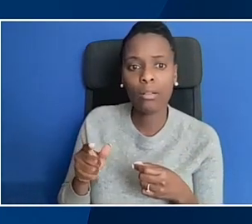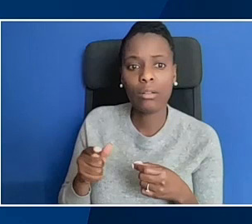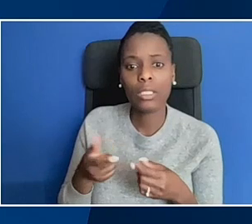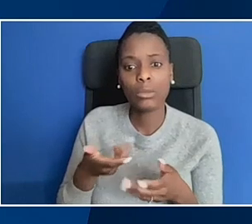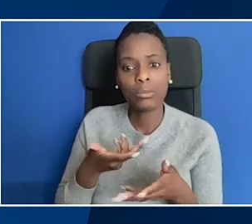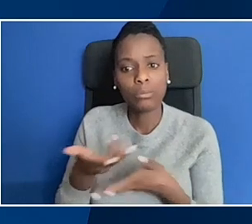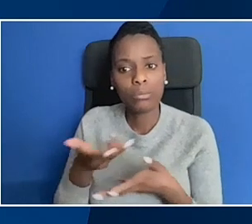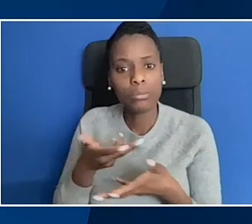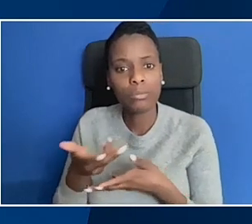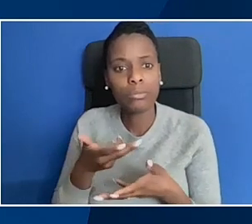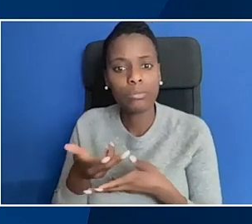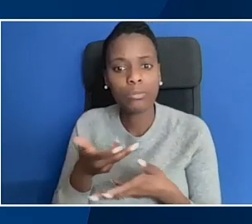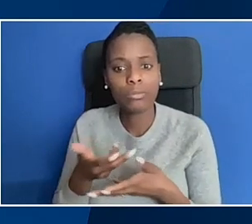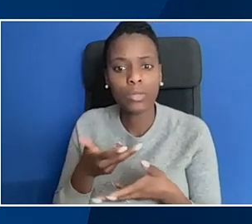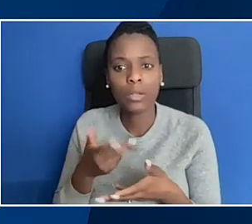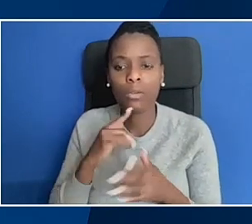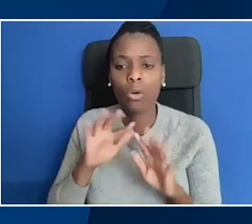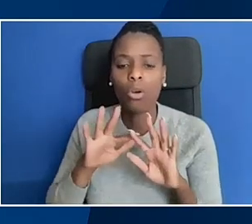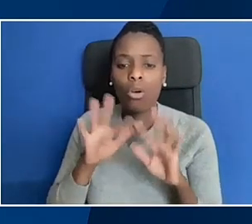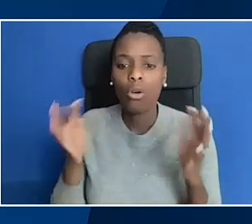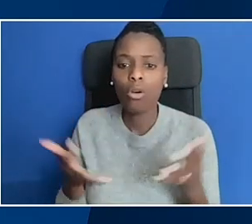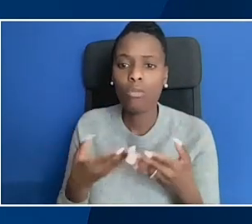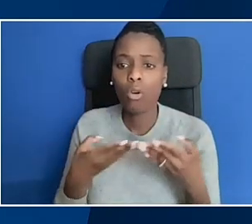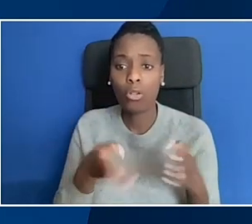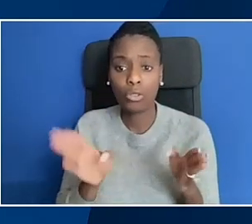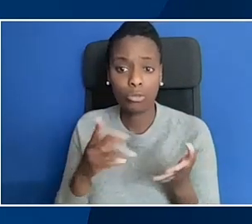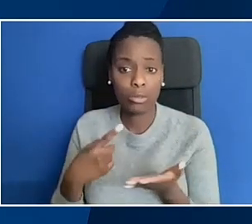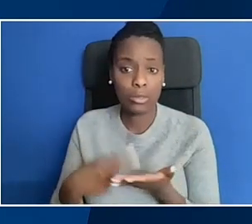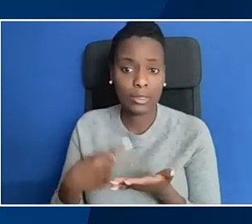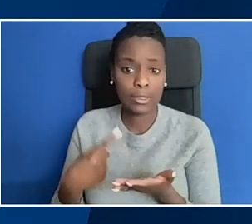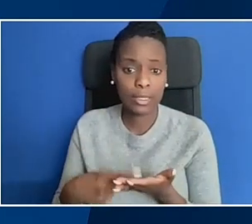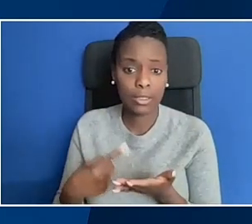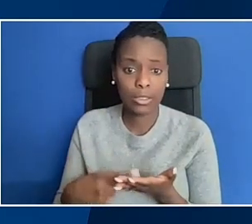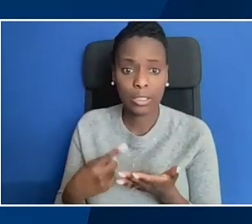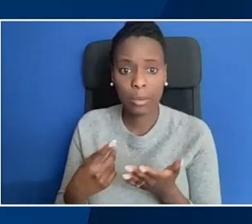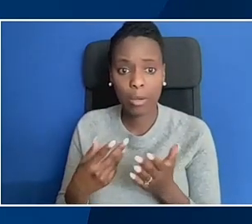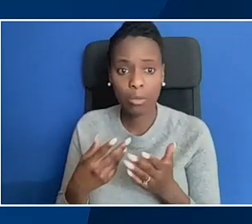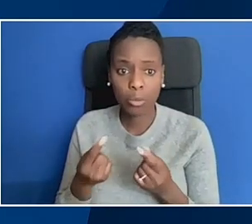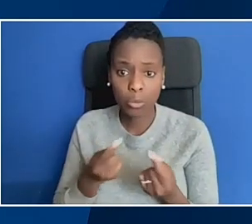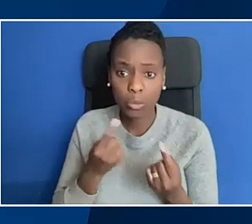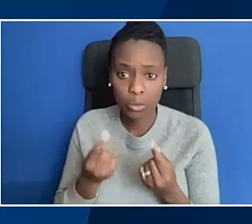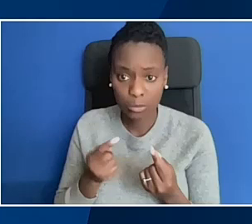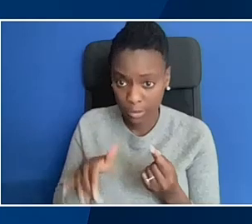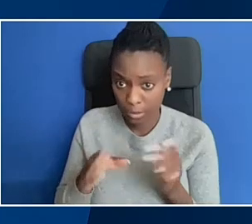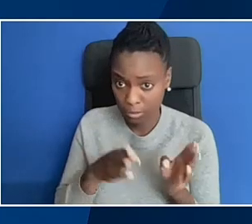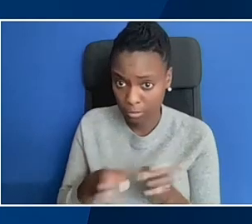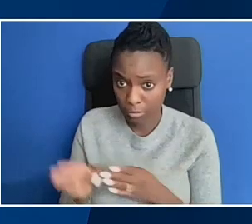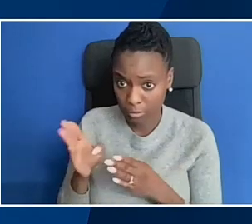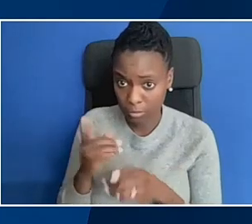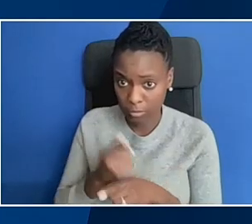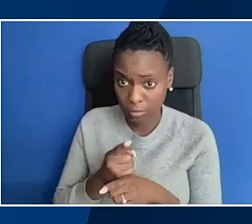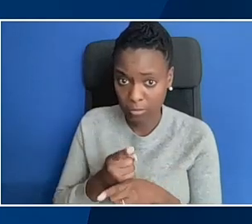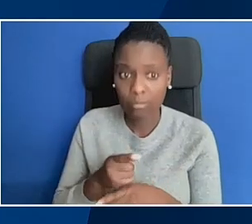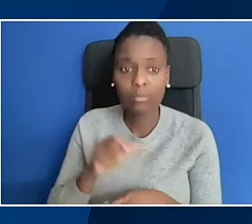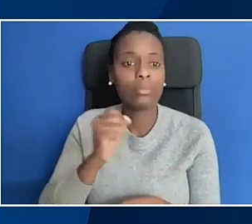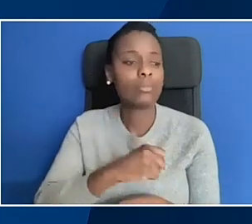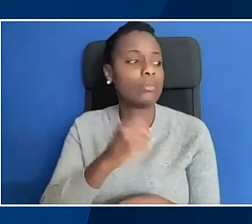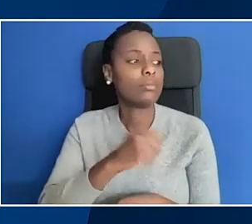that overall general discussion of where you want to go. Is that correct? That is correct. Okay. Alright.